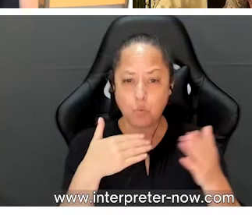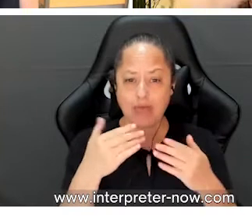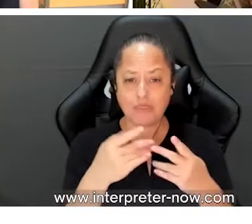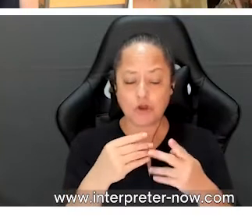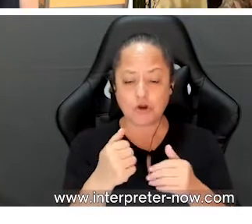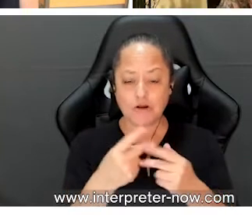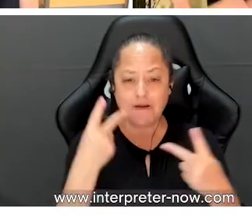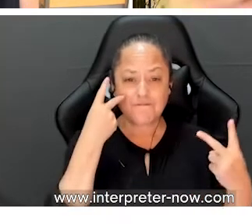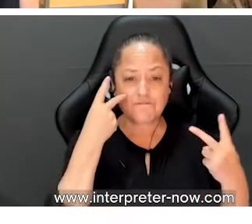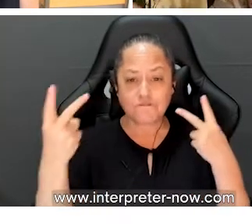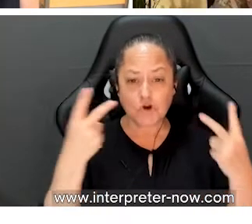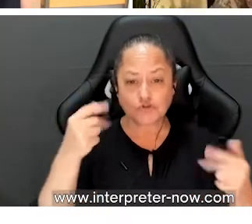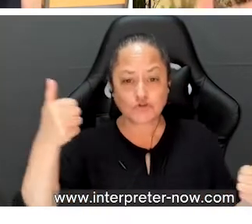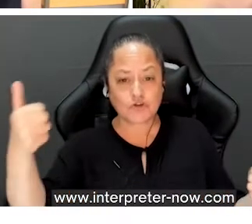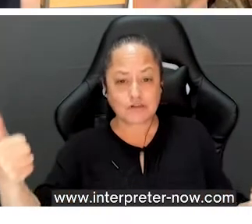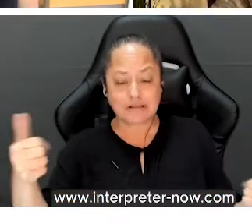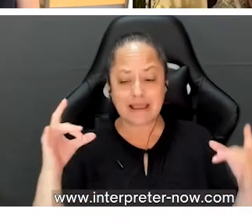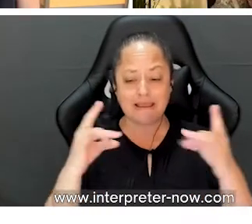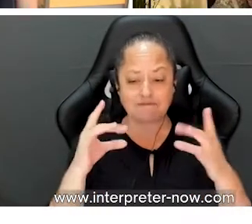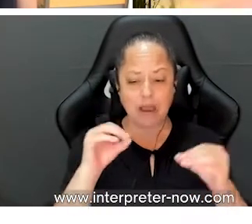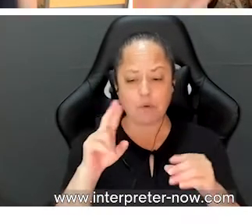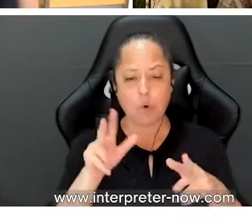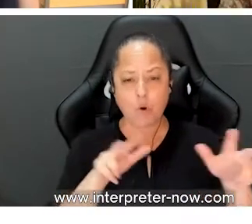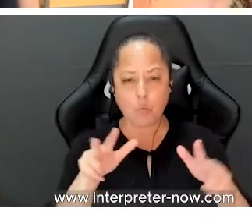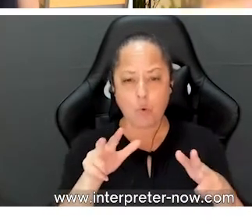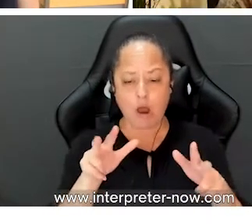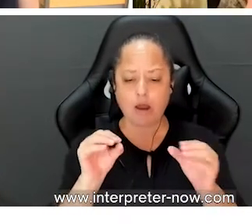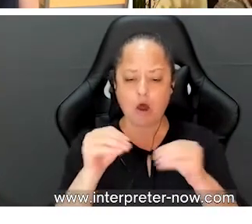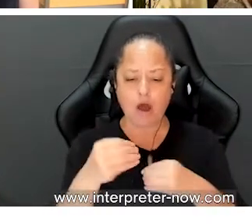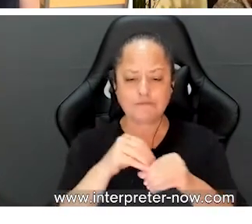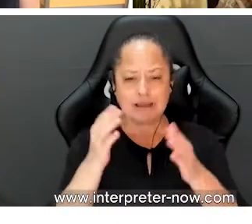in person and say, "Hey, I would really find it meaningful if we could add this additional